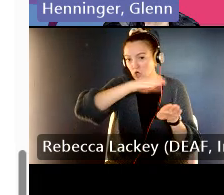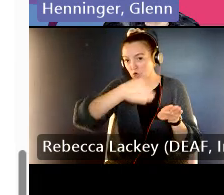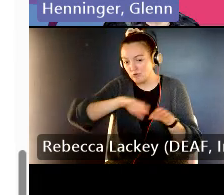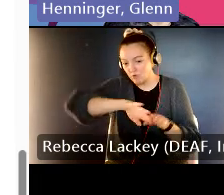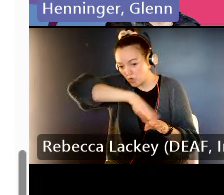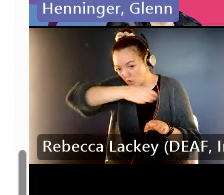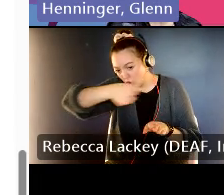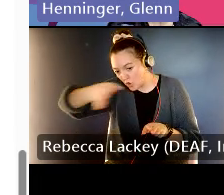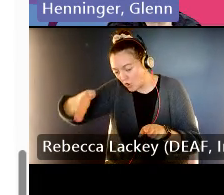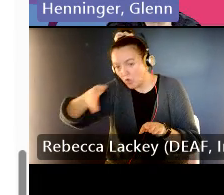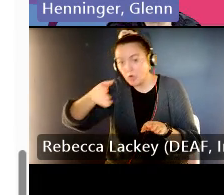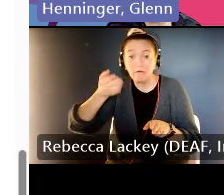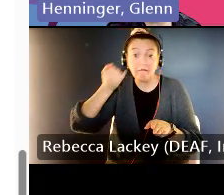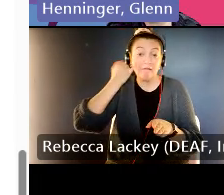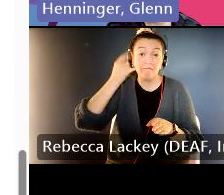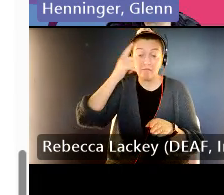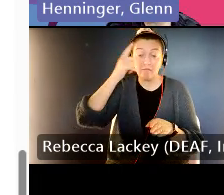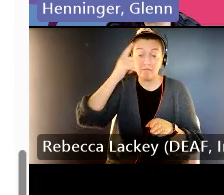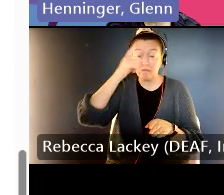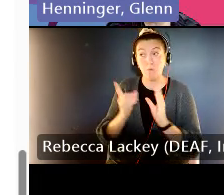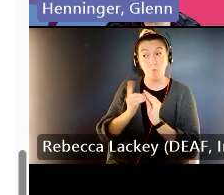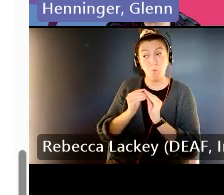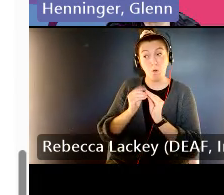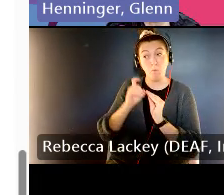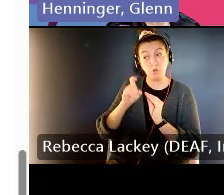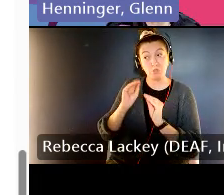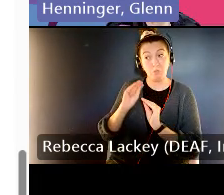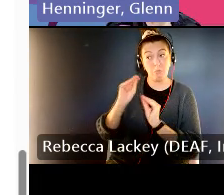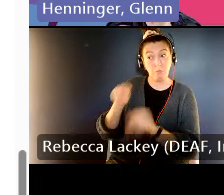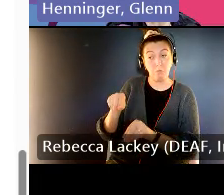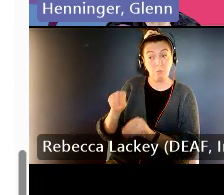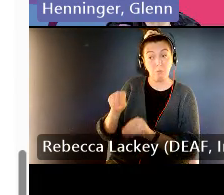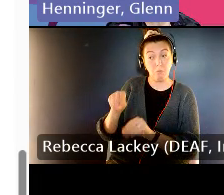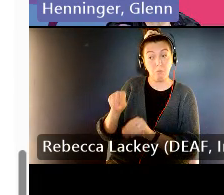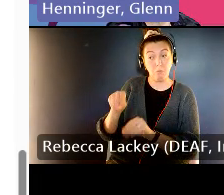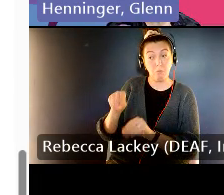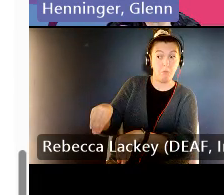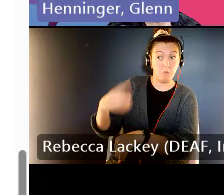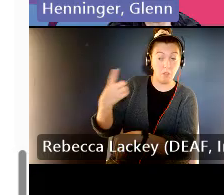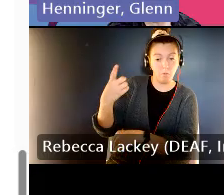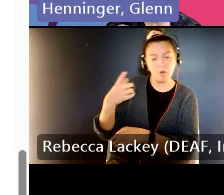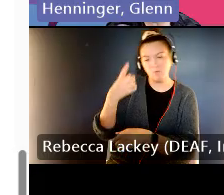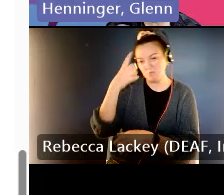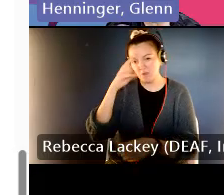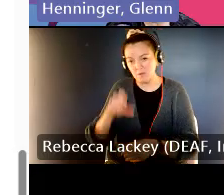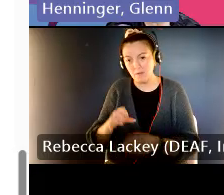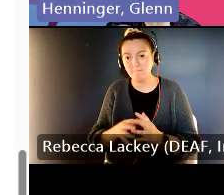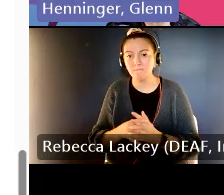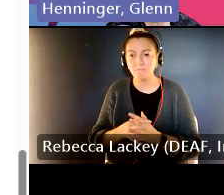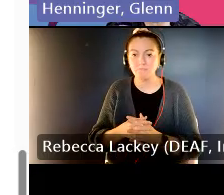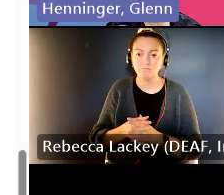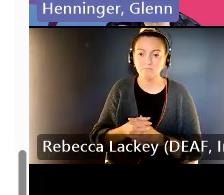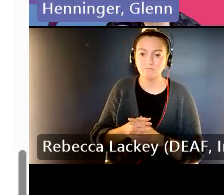If you think maybe one more should go in somewhere, you know, things, things of that nature. If there's one shown in a place that shouldn't be.